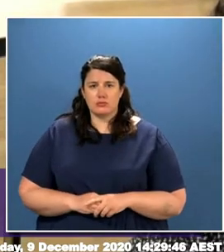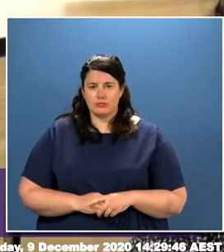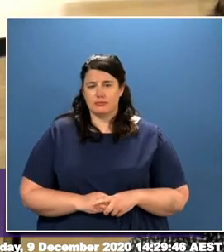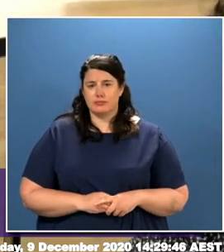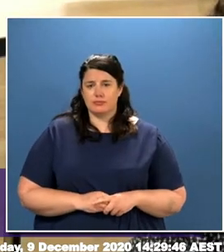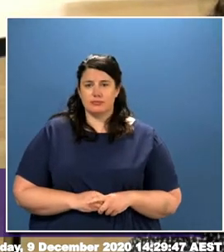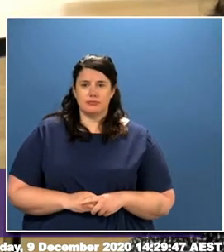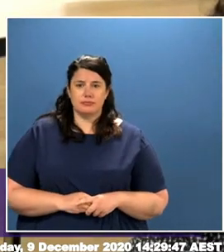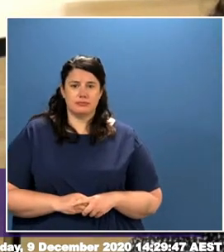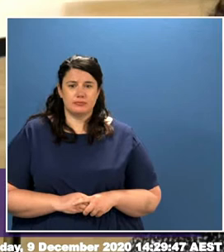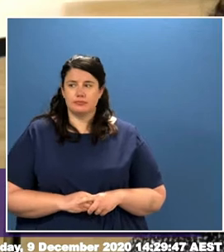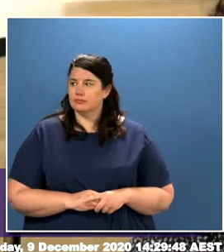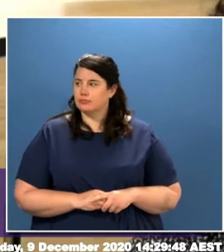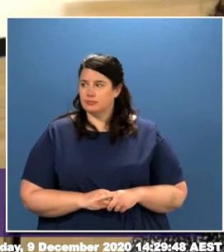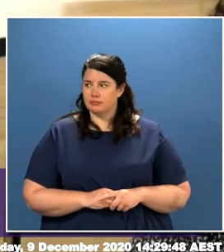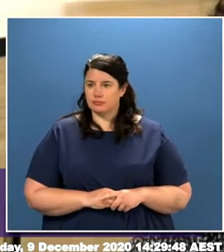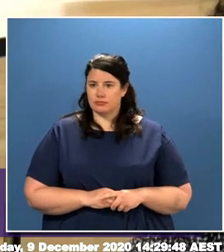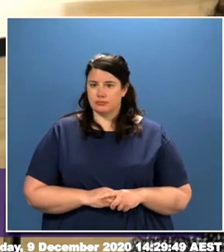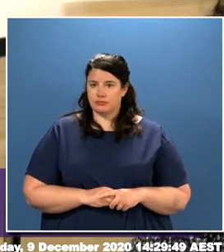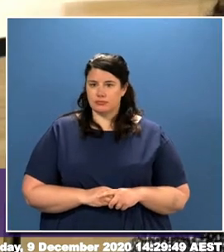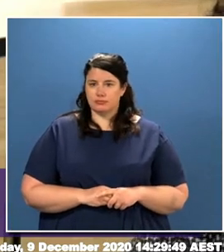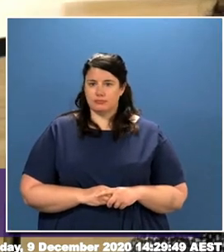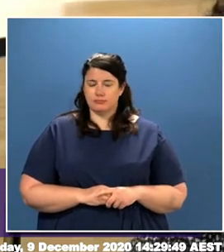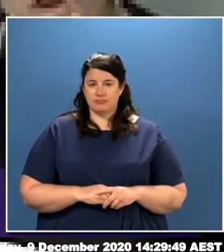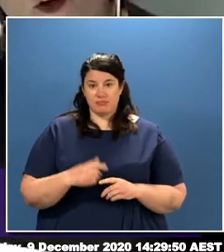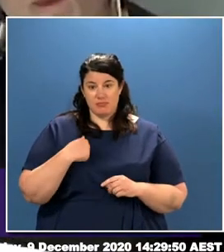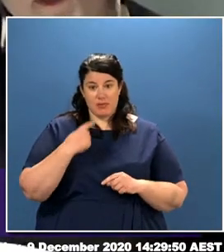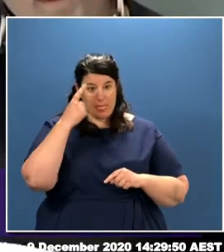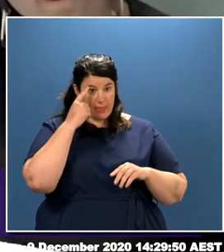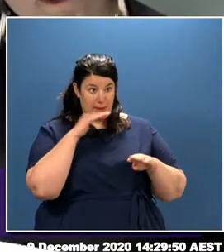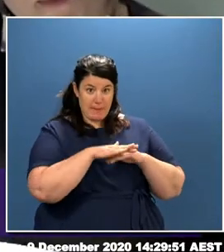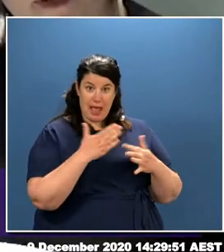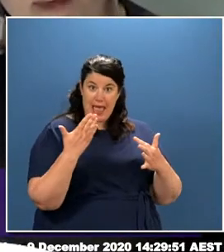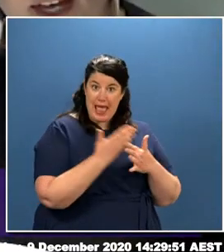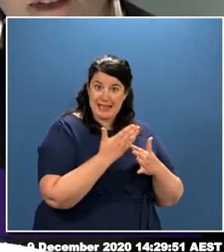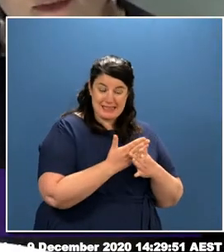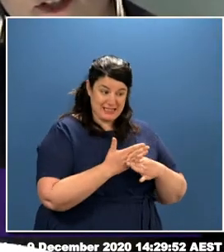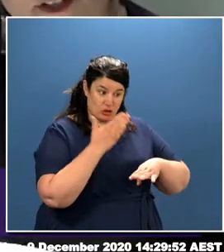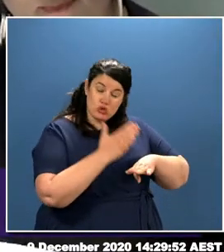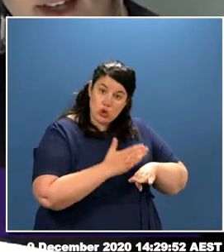I think primarily it's about accessing jobs so the recruitment piece was a huge